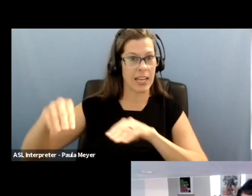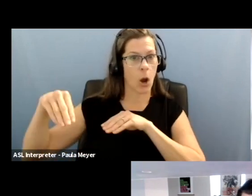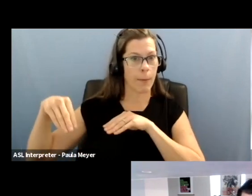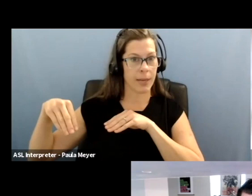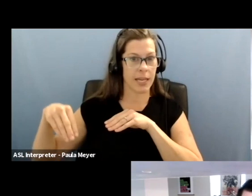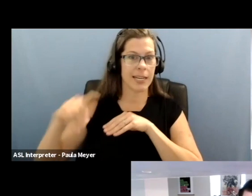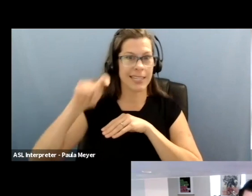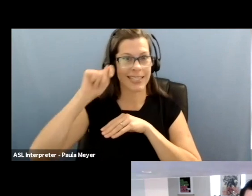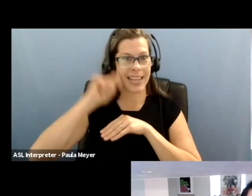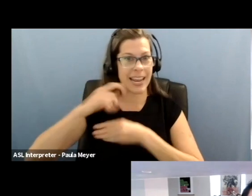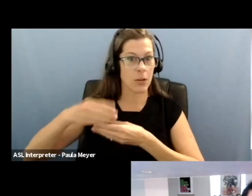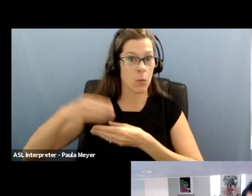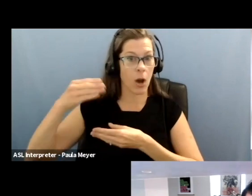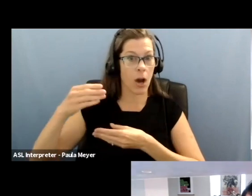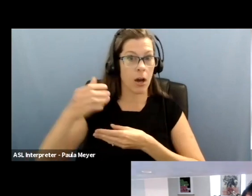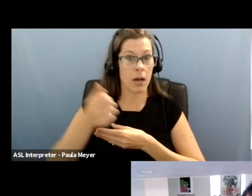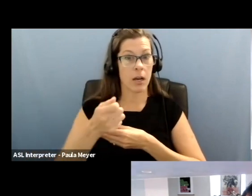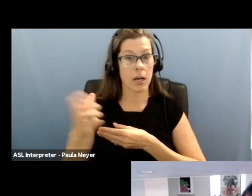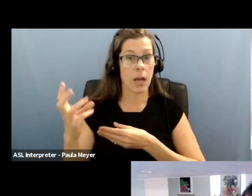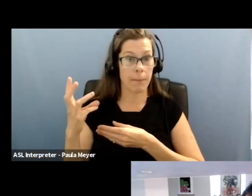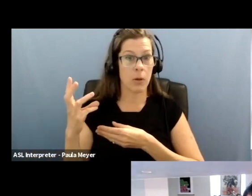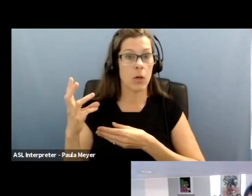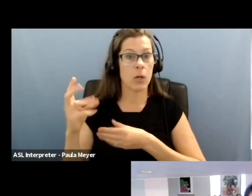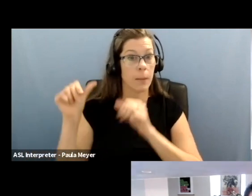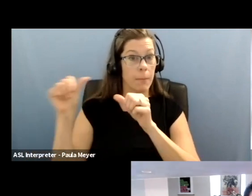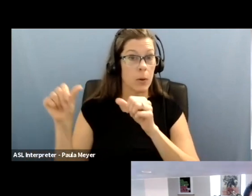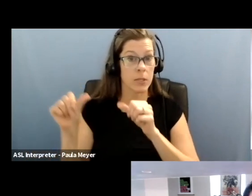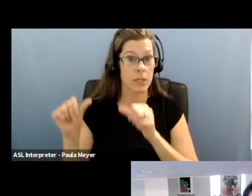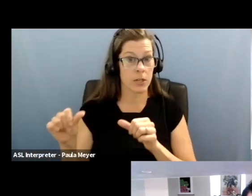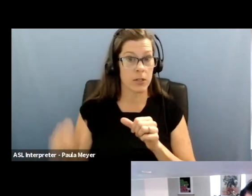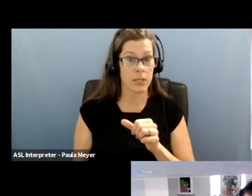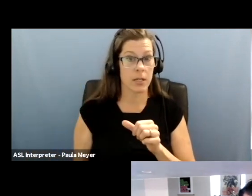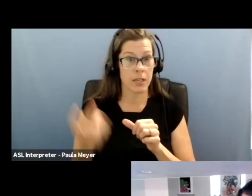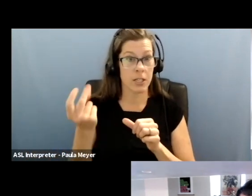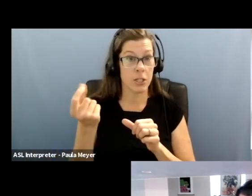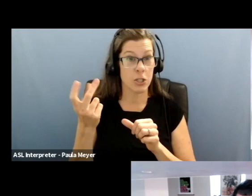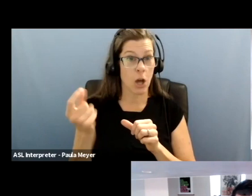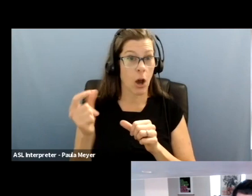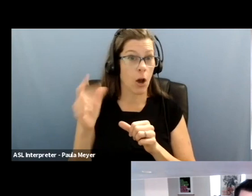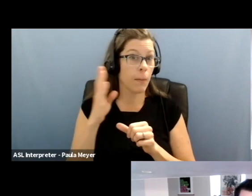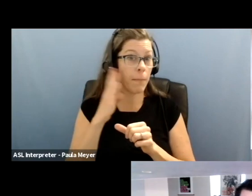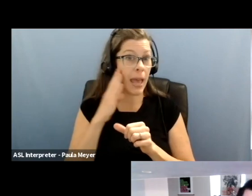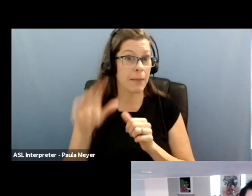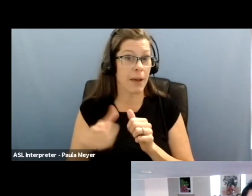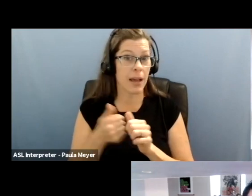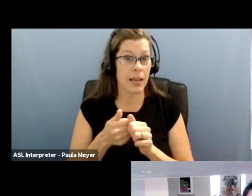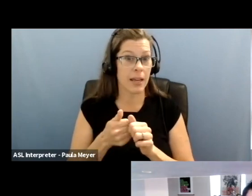There are a couple of show posters and dog beds present behind me. And my pronouns are he/him.